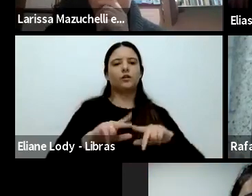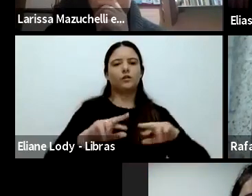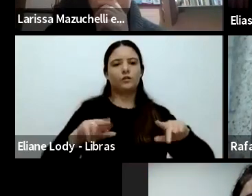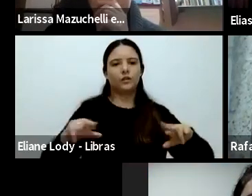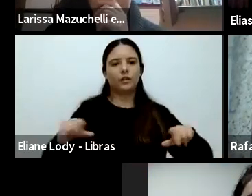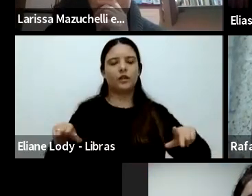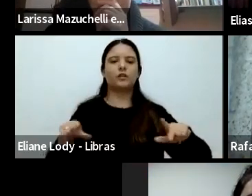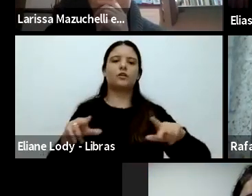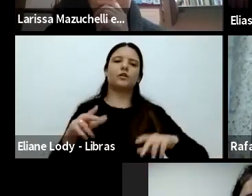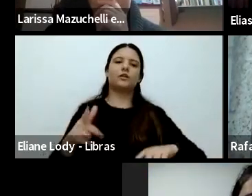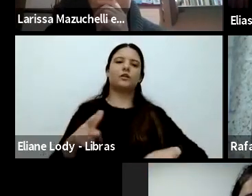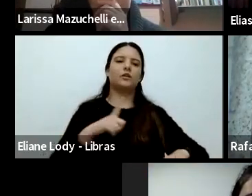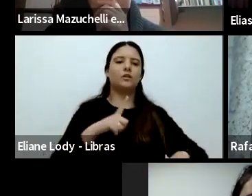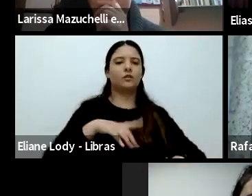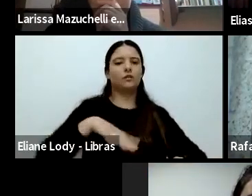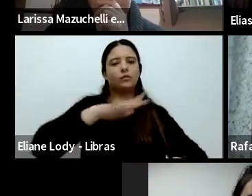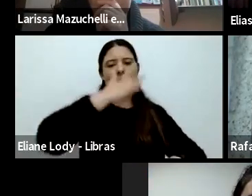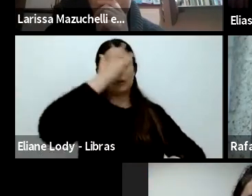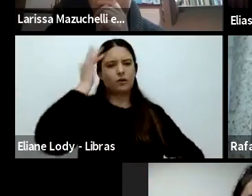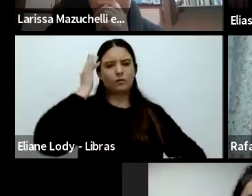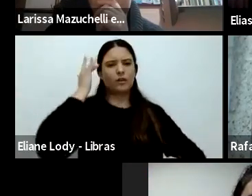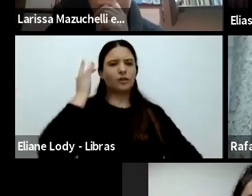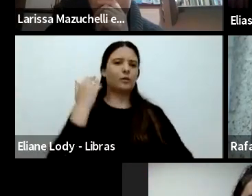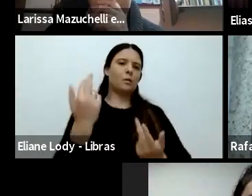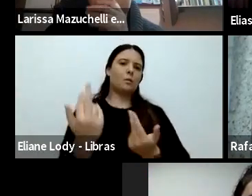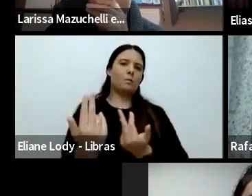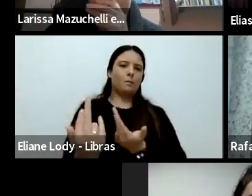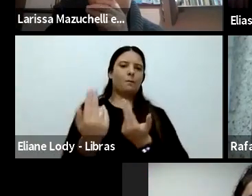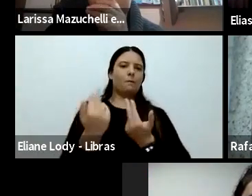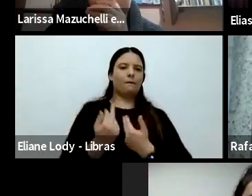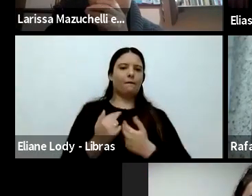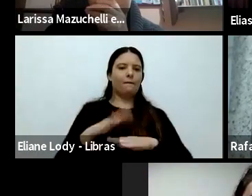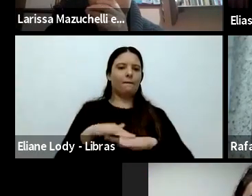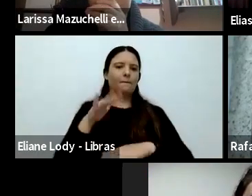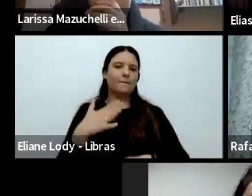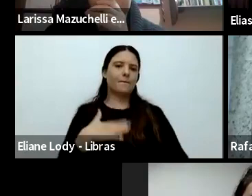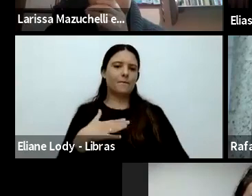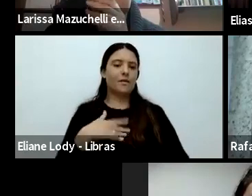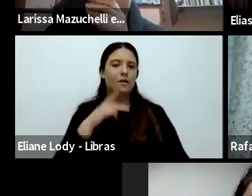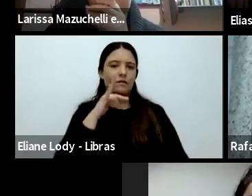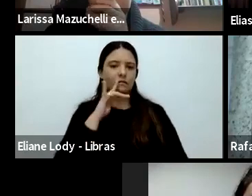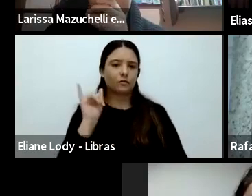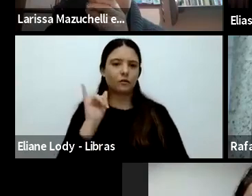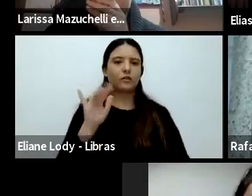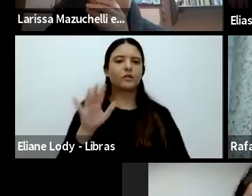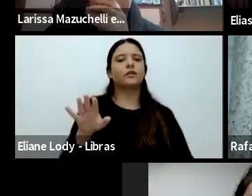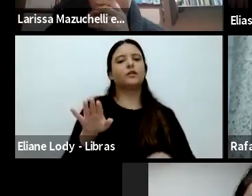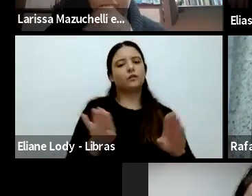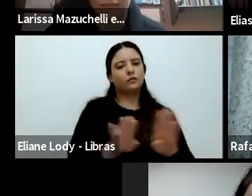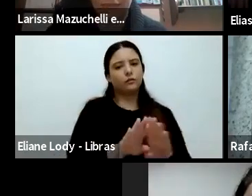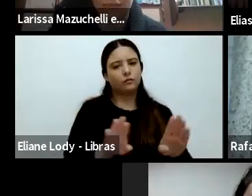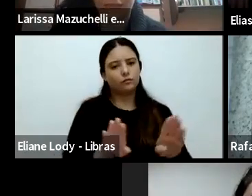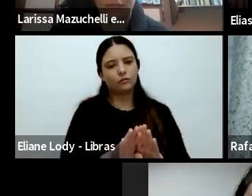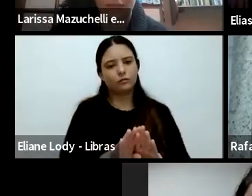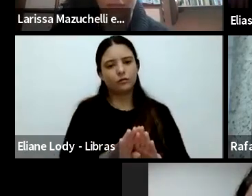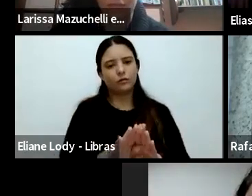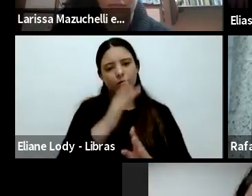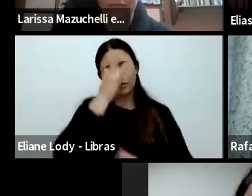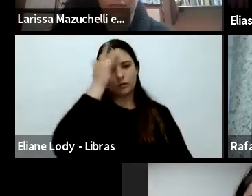more like us. But for God ski it But for God ski, it turns out it But for God ski, it turns out, is one of the most productive thinkers about special education